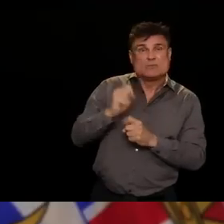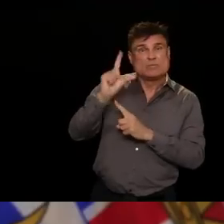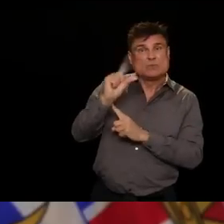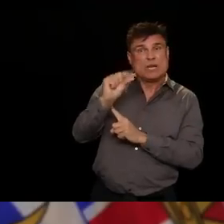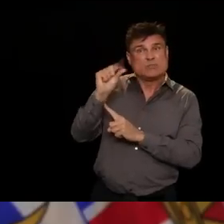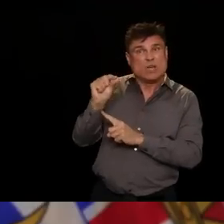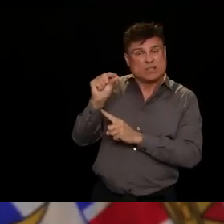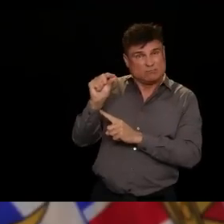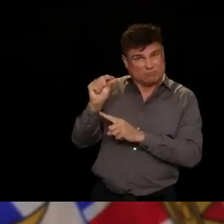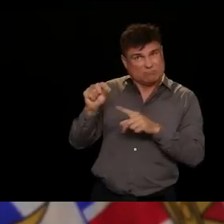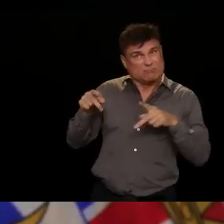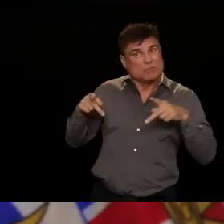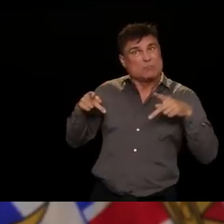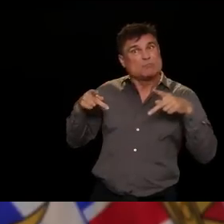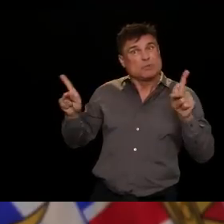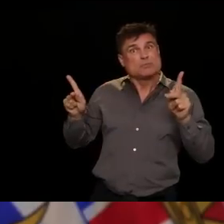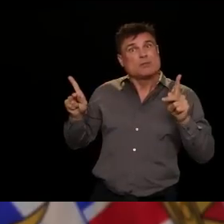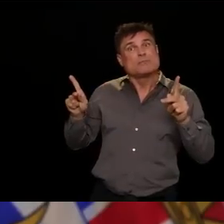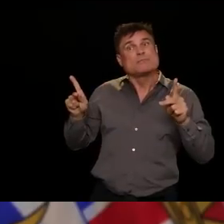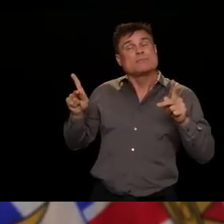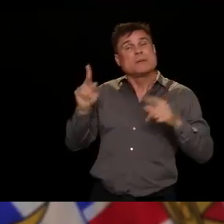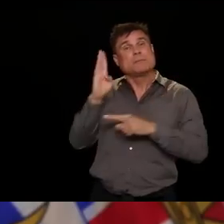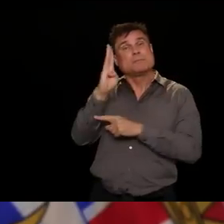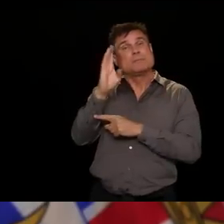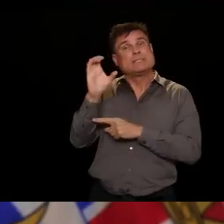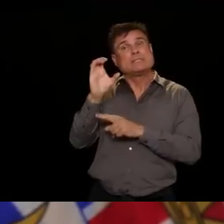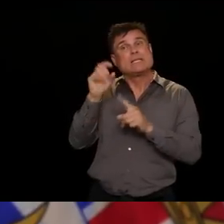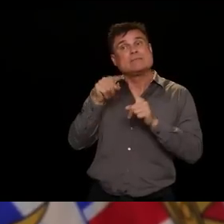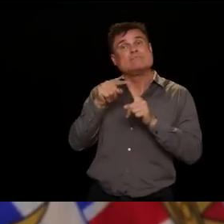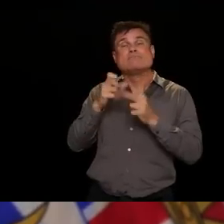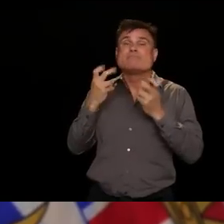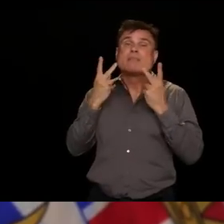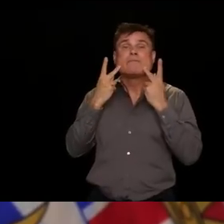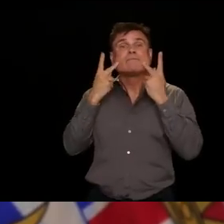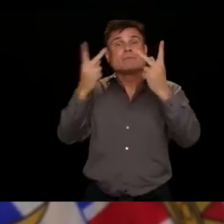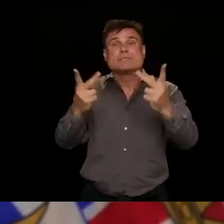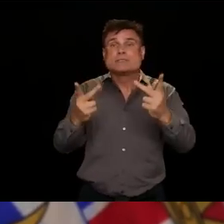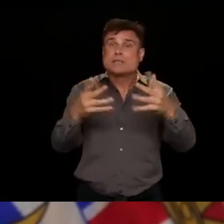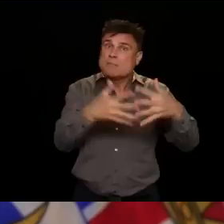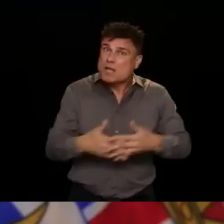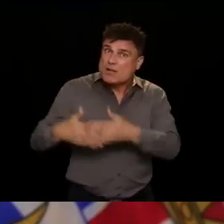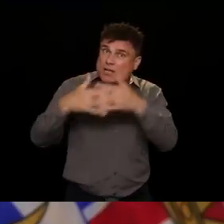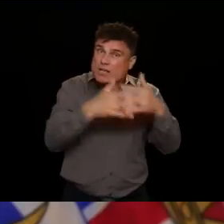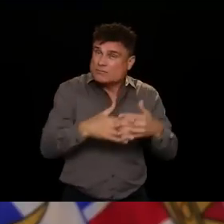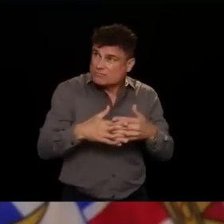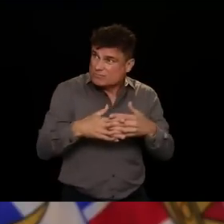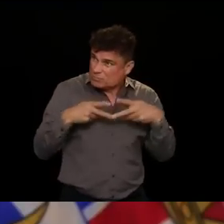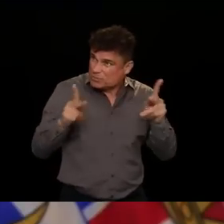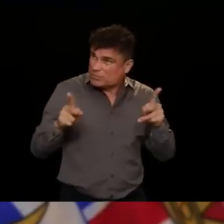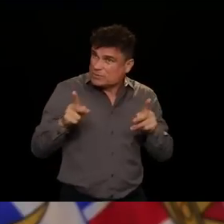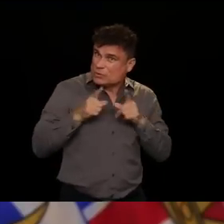I don't know about allowed because it is both sides of the border that non-essential travel is being discussed.